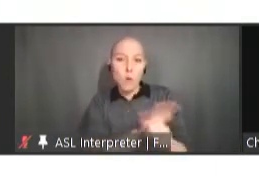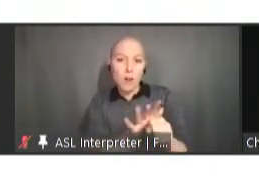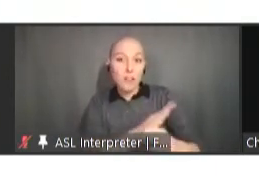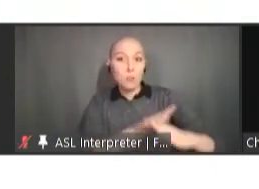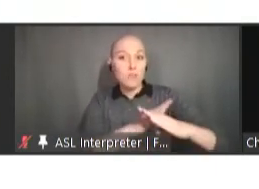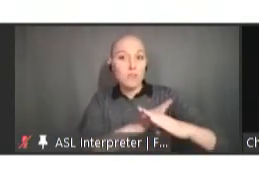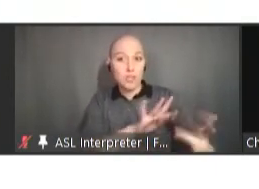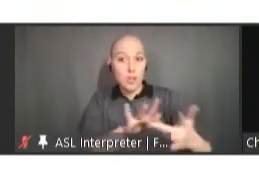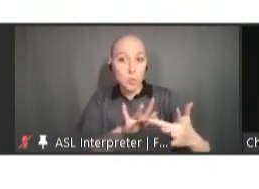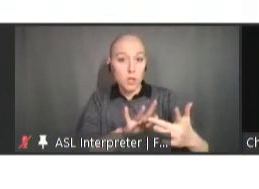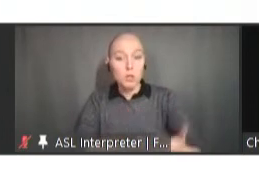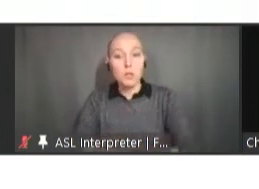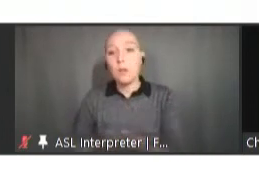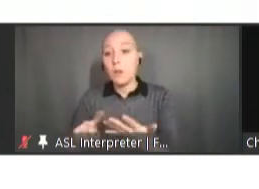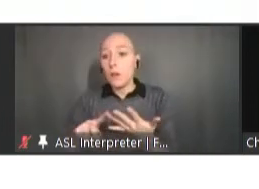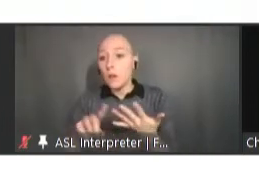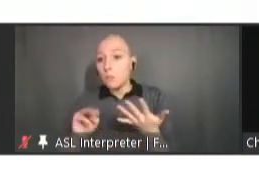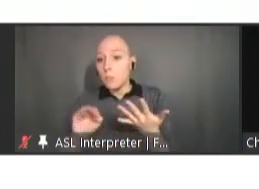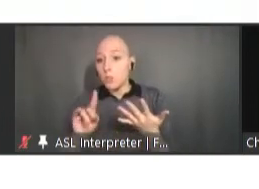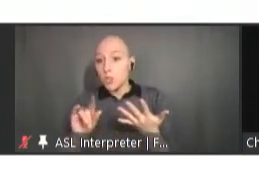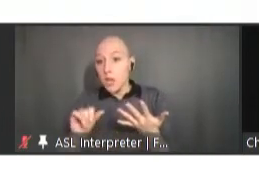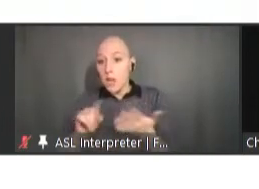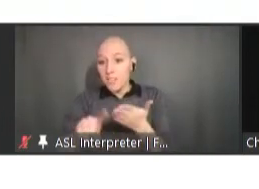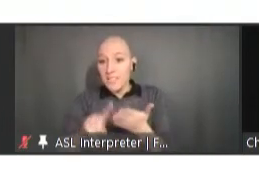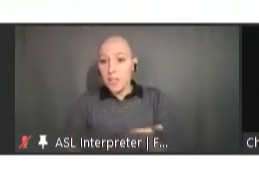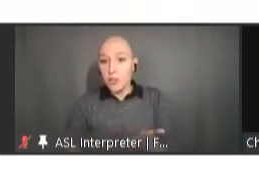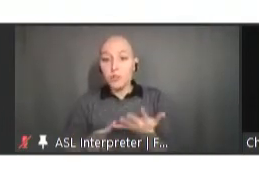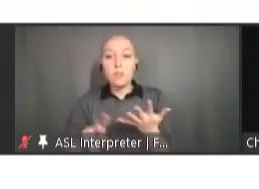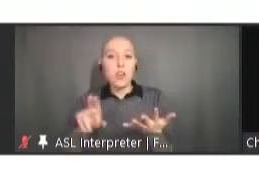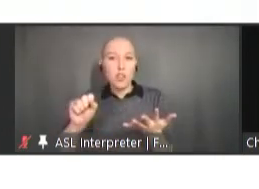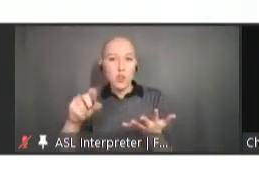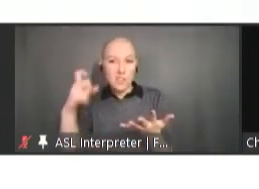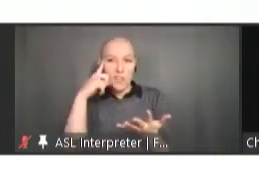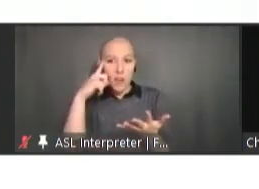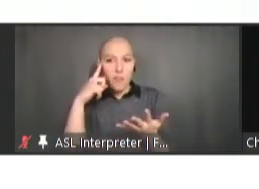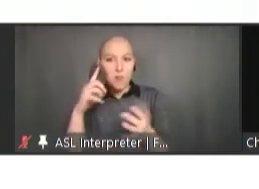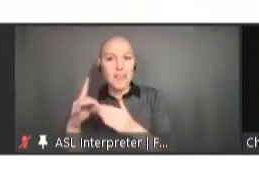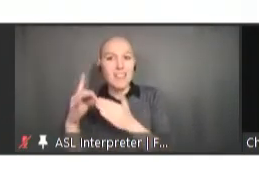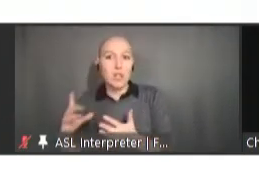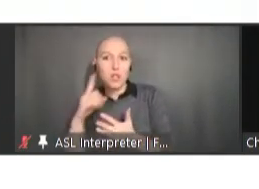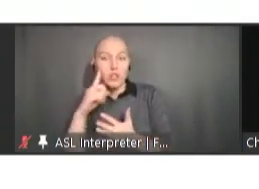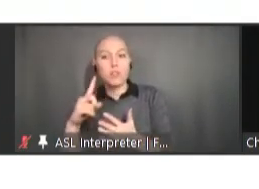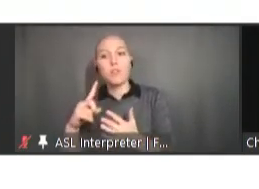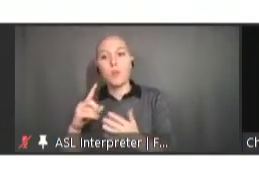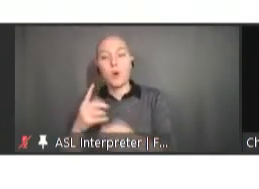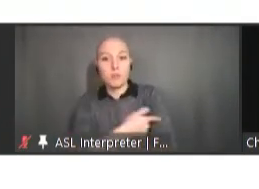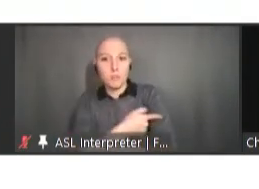and the U.S. government leadership for the correlates of protection studies. So, the next couple slides I'm just going to go through how the study